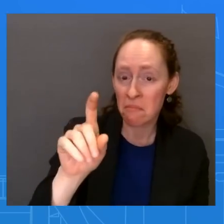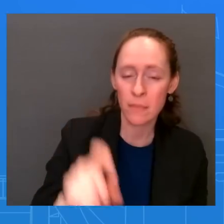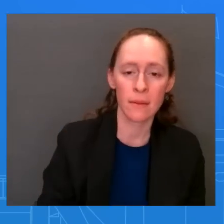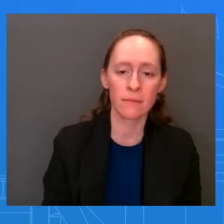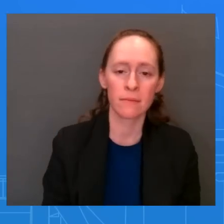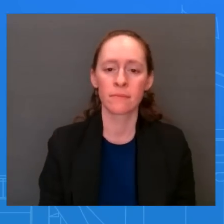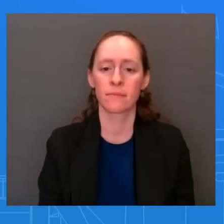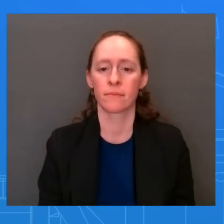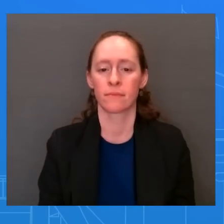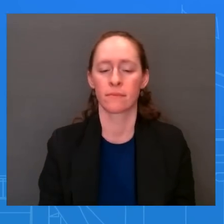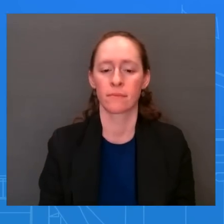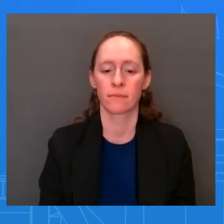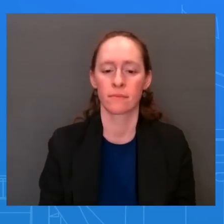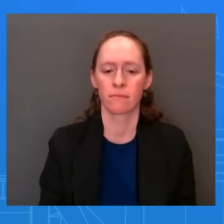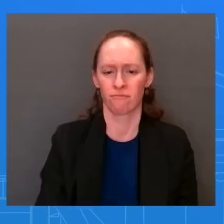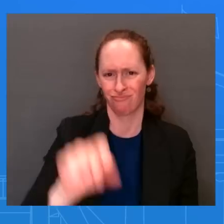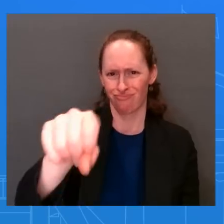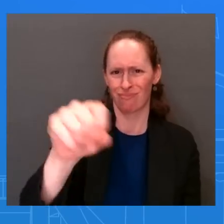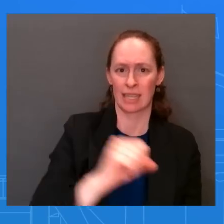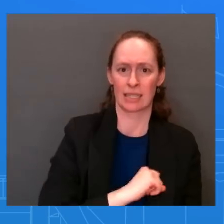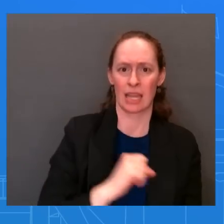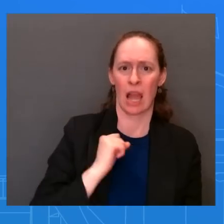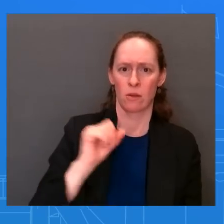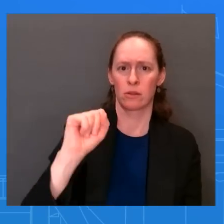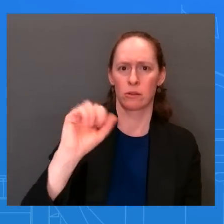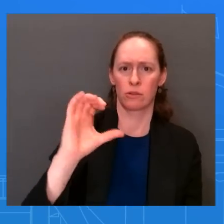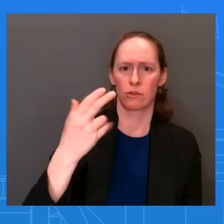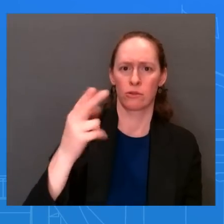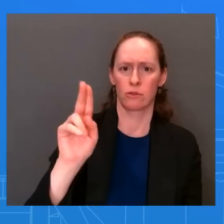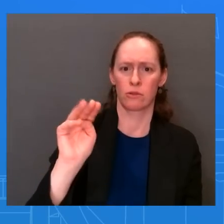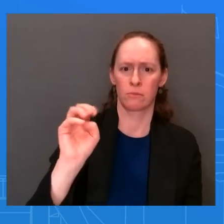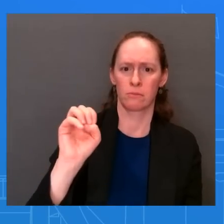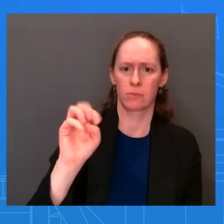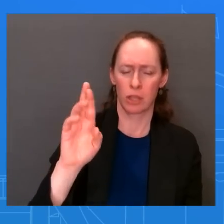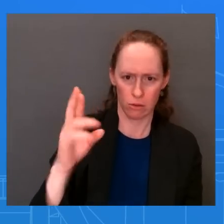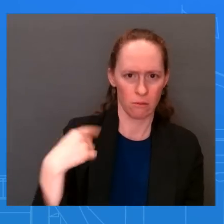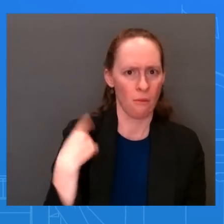to confirm Phil Washington, specifically, as FAA Administrator.